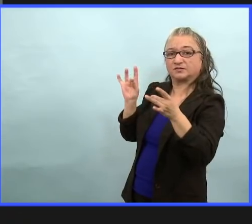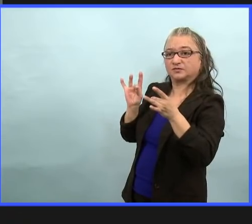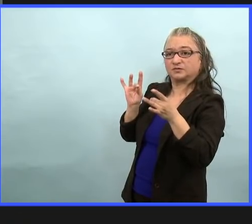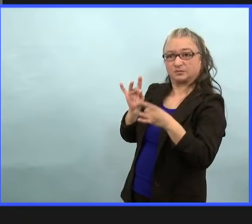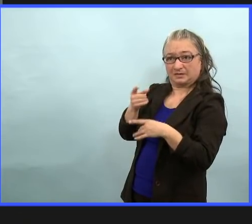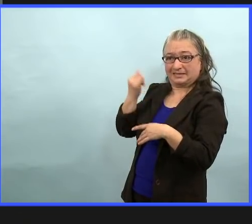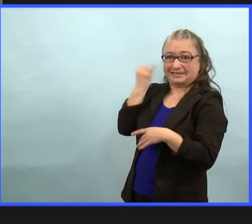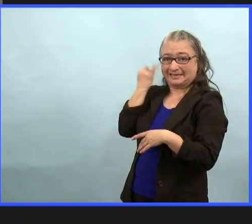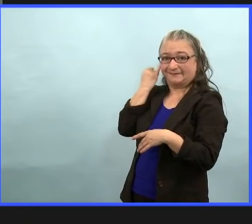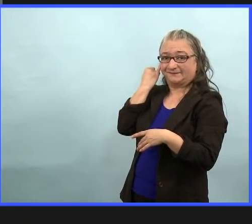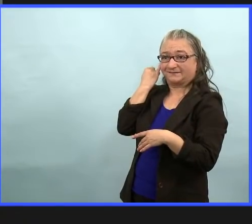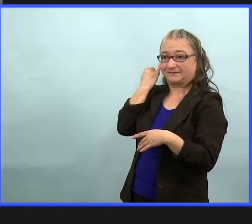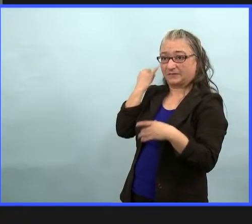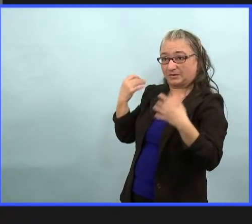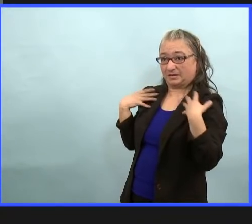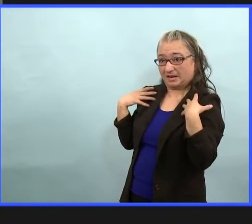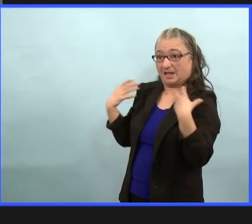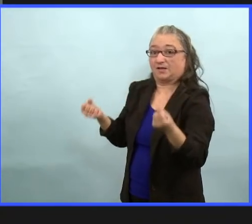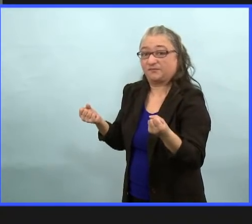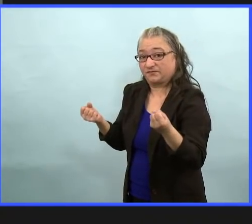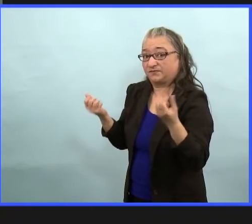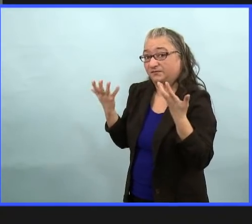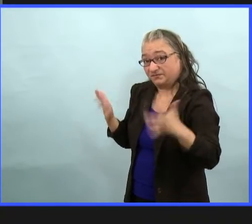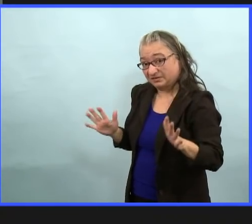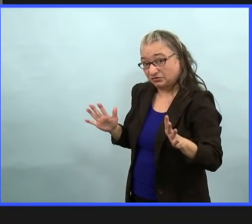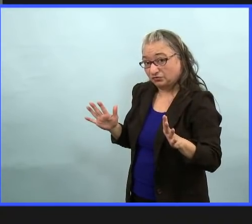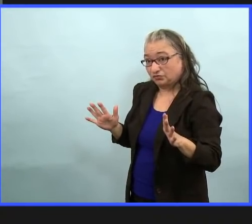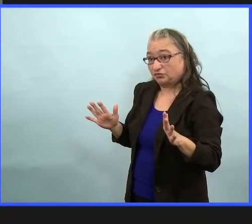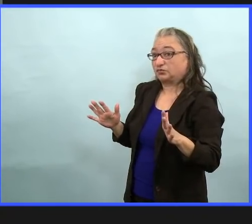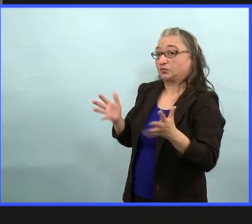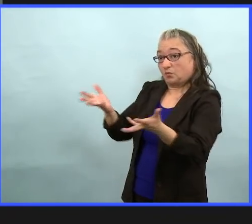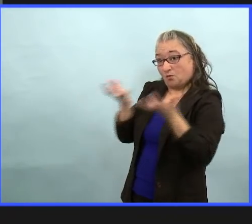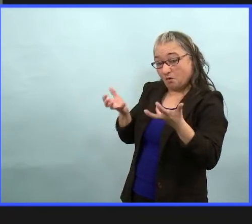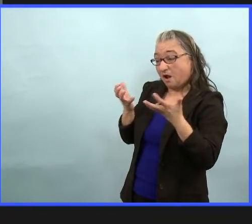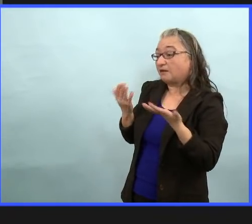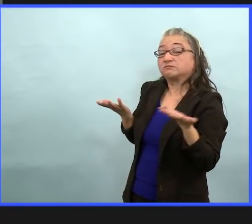from covet 19 and they were looking for their next vaccine dose whether it be you know second